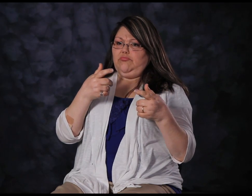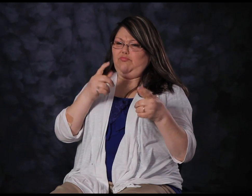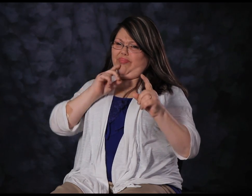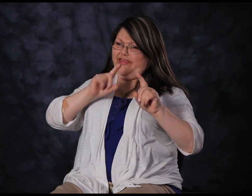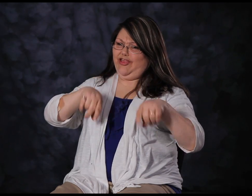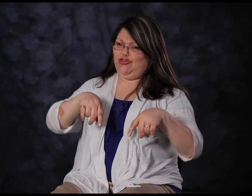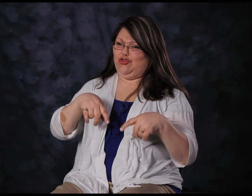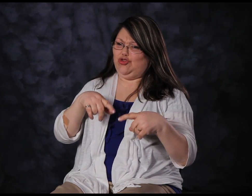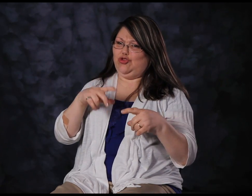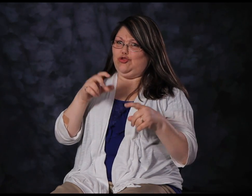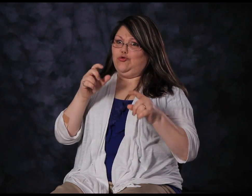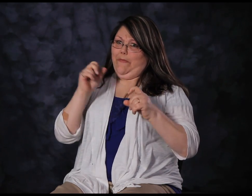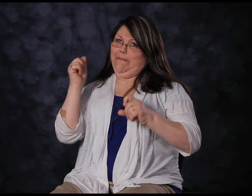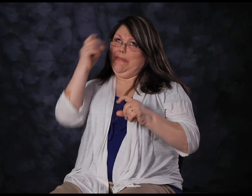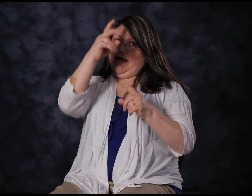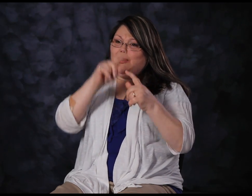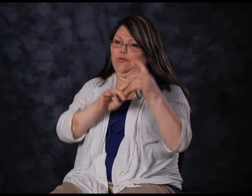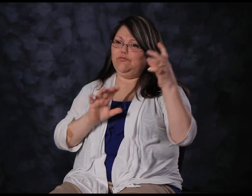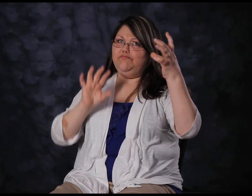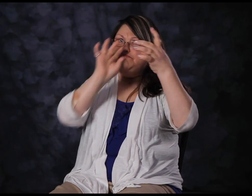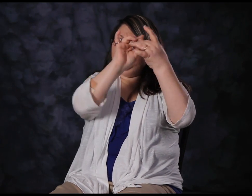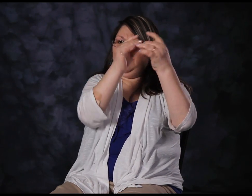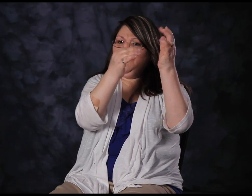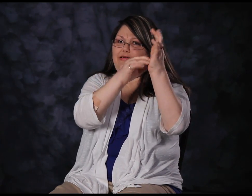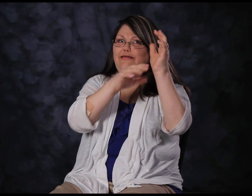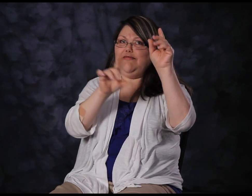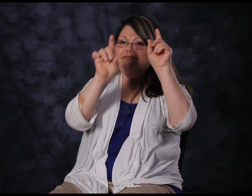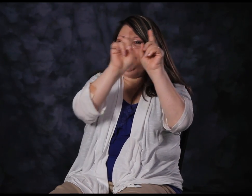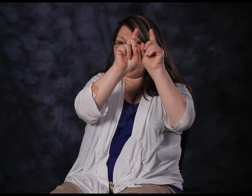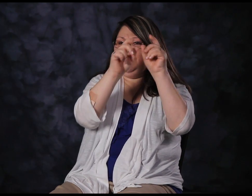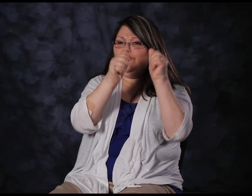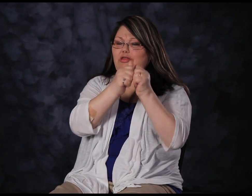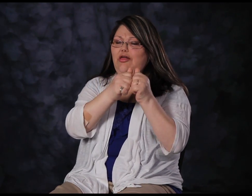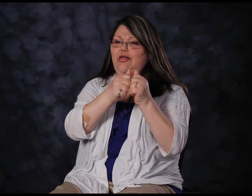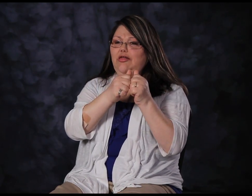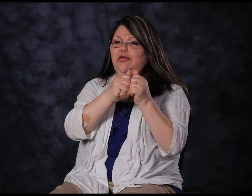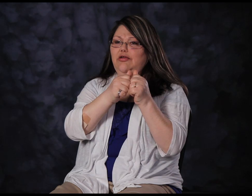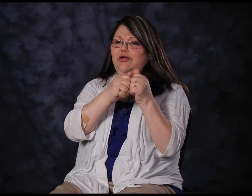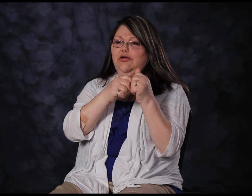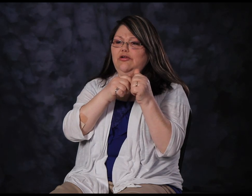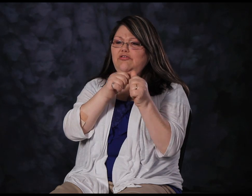I thought this is the only way that I can be with Karen again is if I die. And I don’t care.